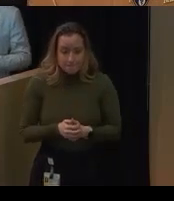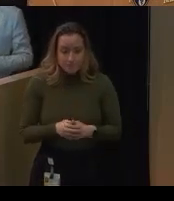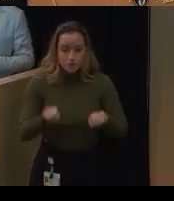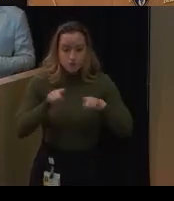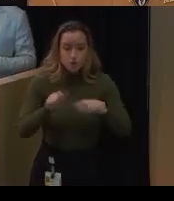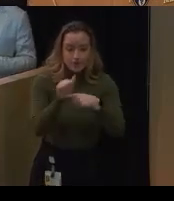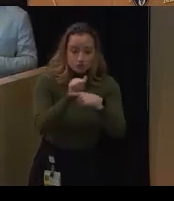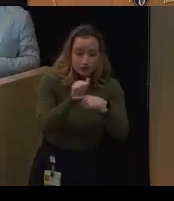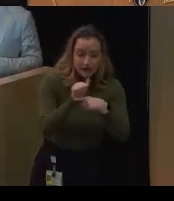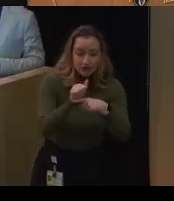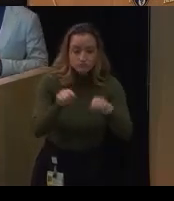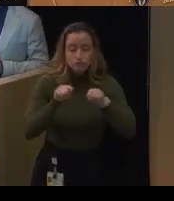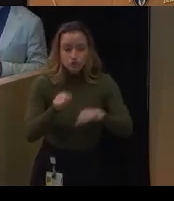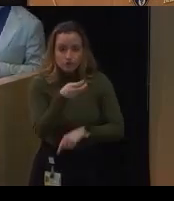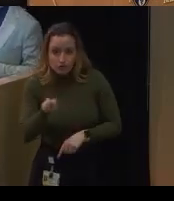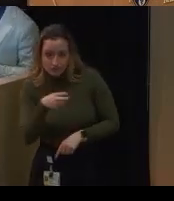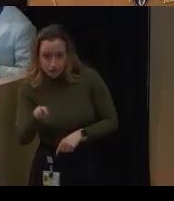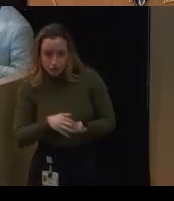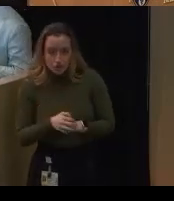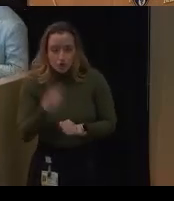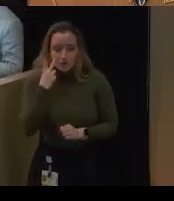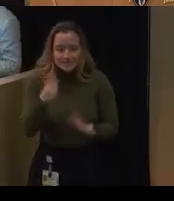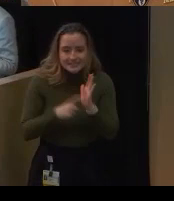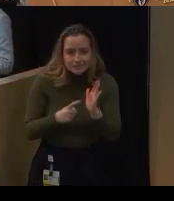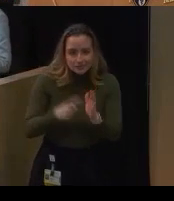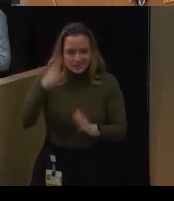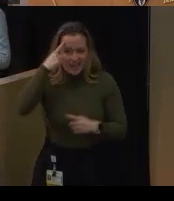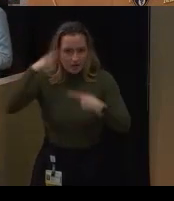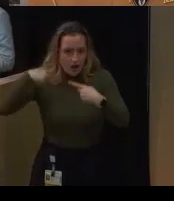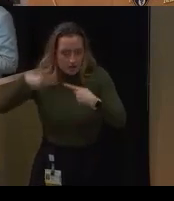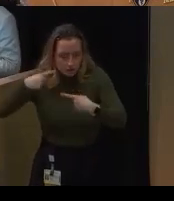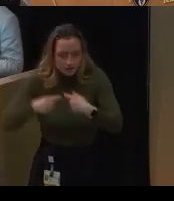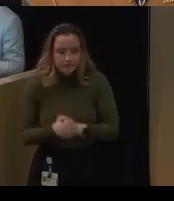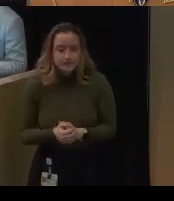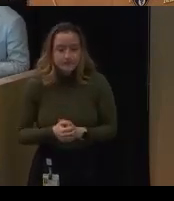task symptoms and cognition and what we found for both the training and transfer tasks is a